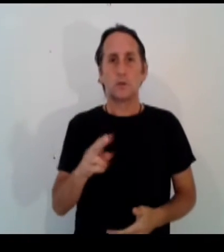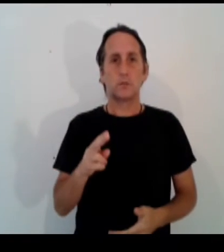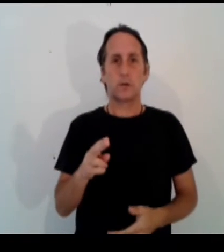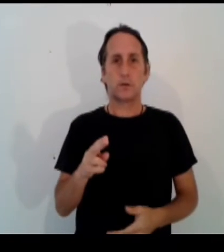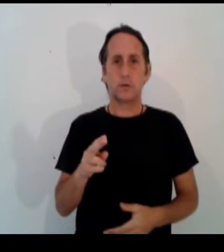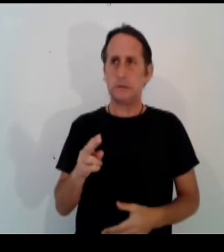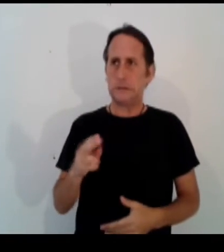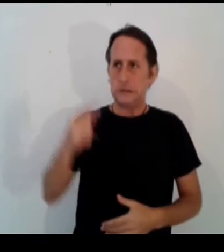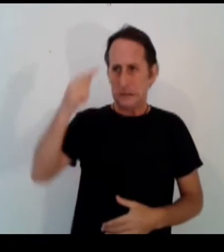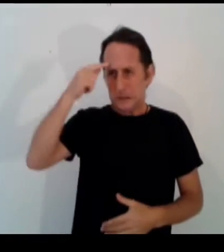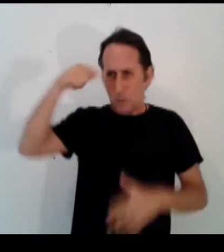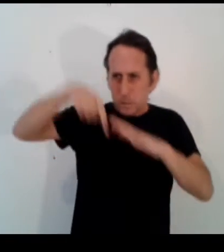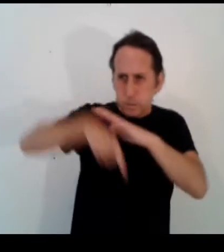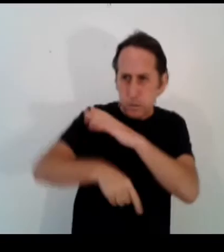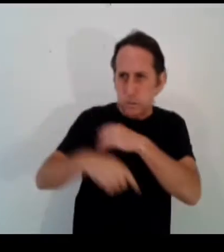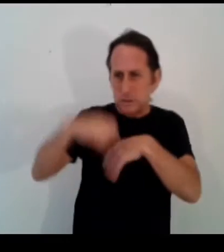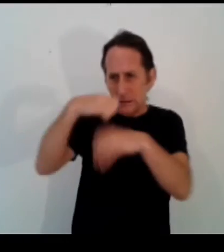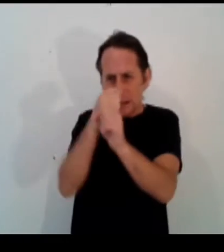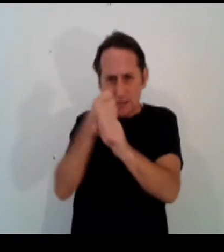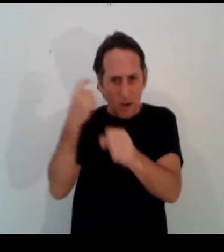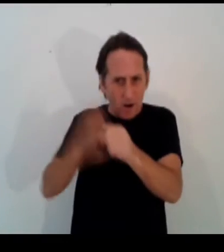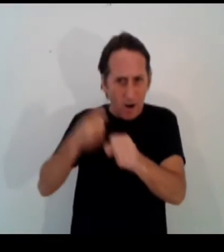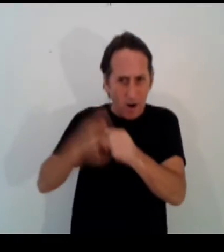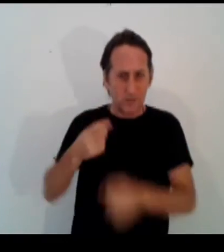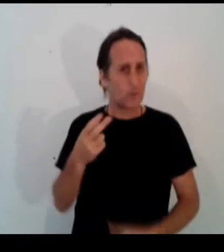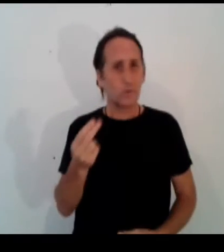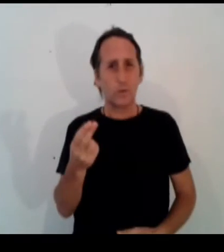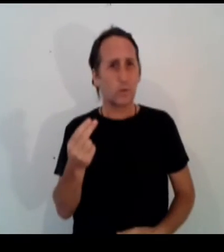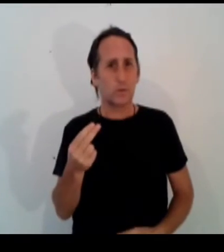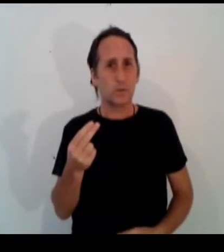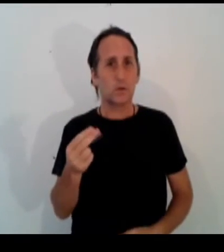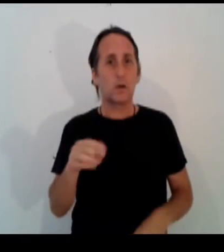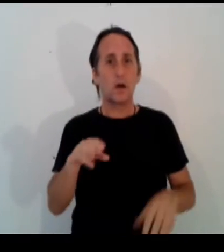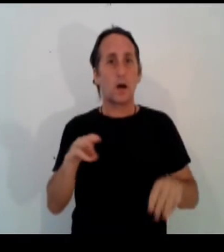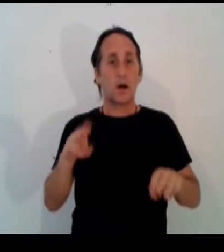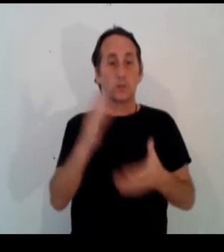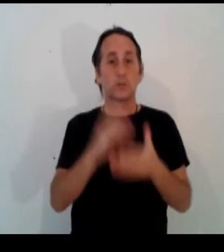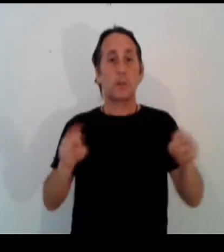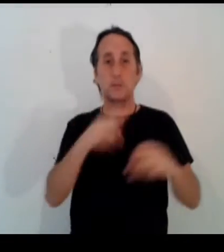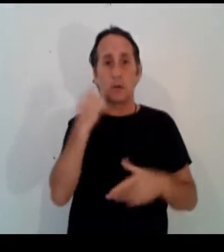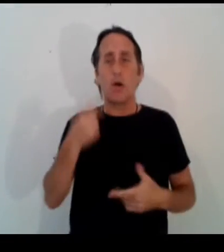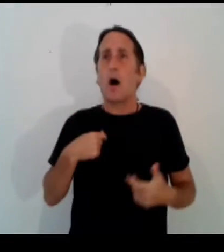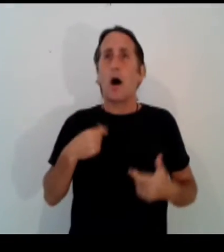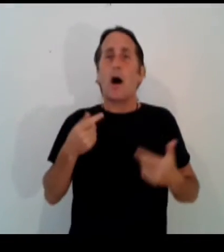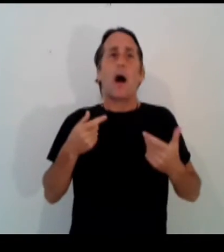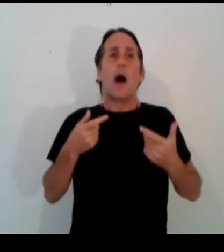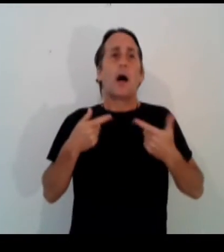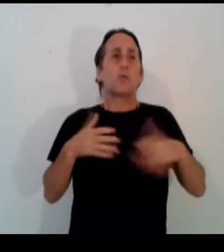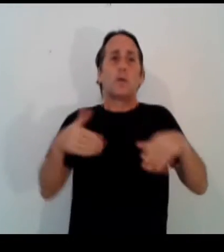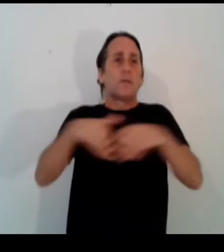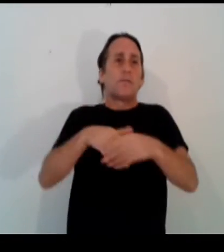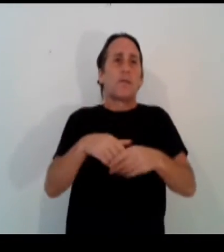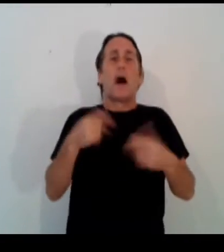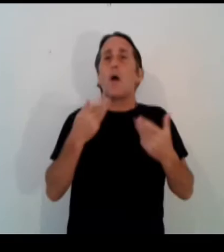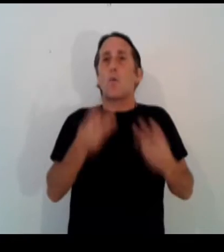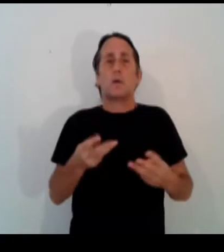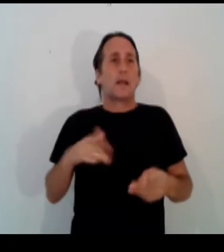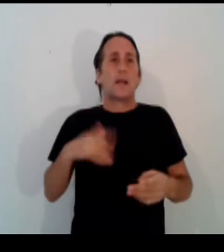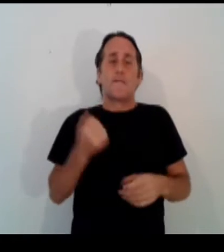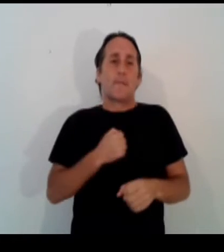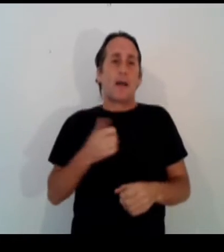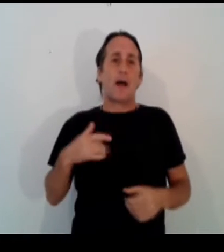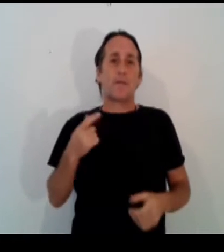It's not rocket science it's pretty simple to understand, and people say, "oH you know I just want to live my life, I don't want to get involved in all this!"